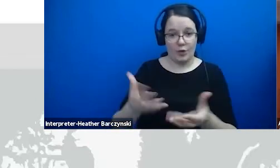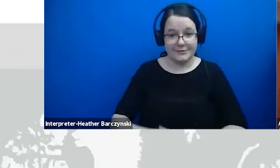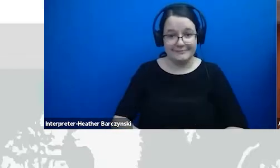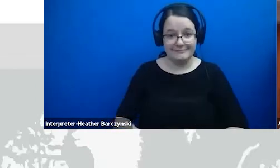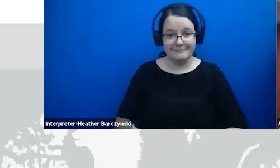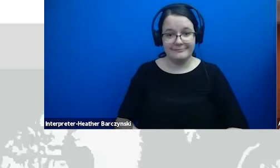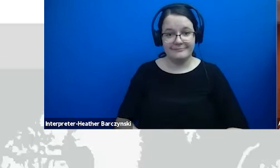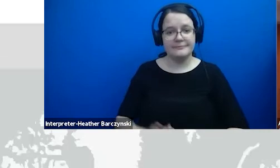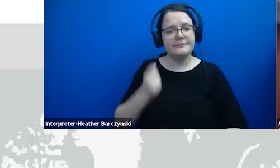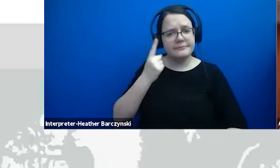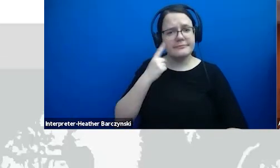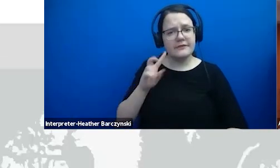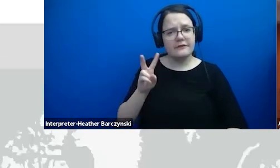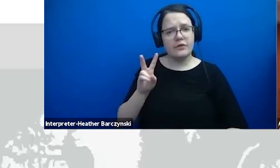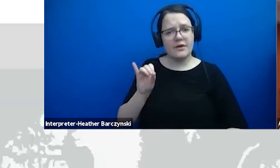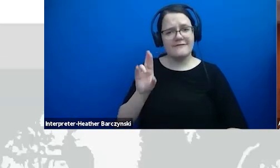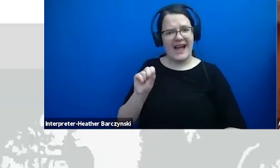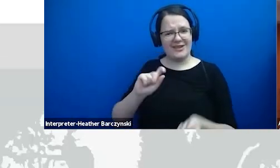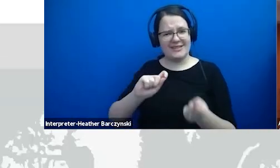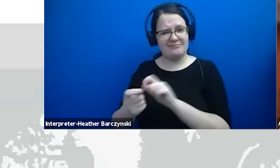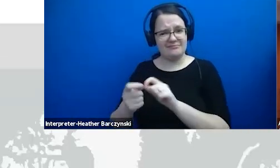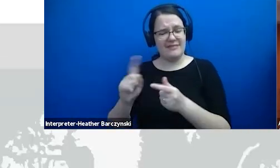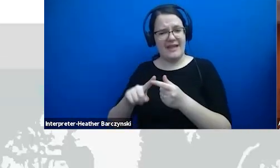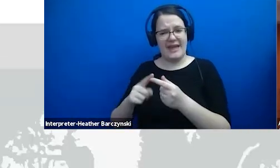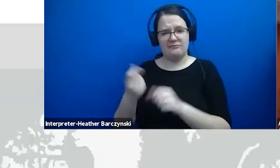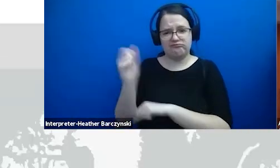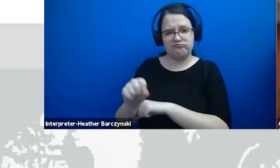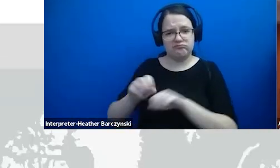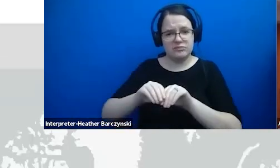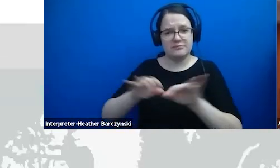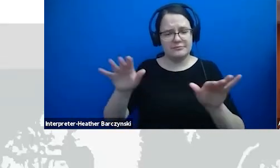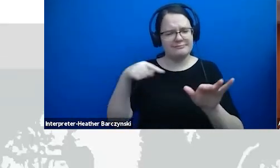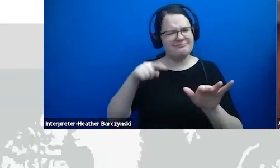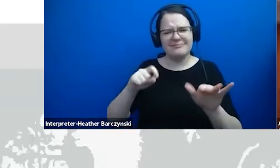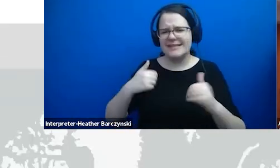to do that it has to have some advantage you know whether it's more transmissible